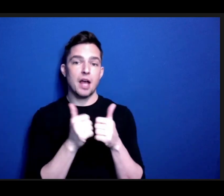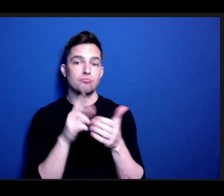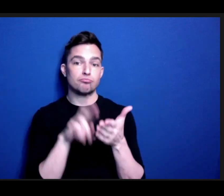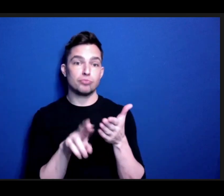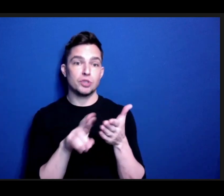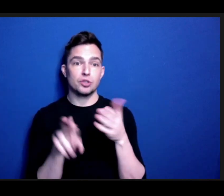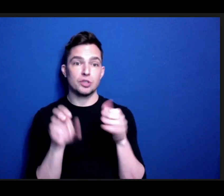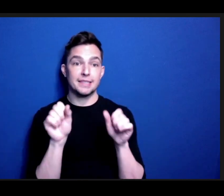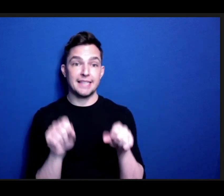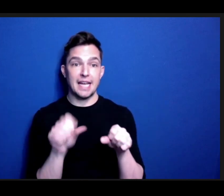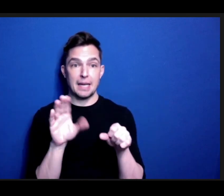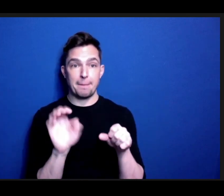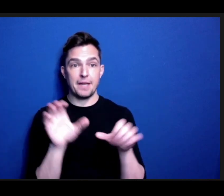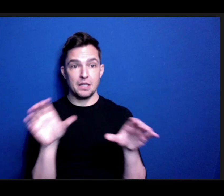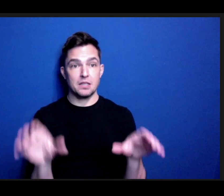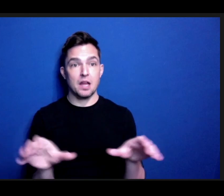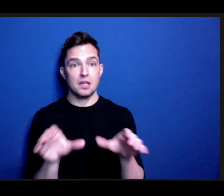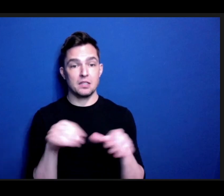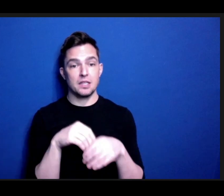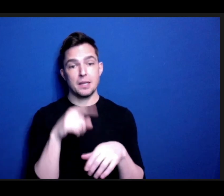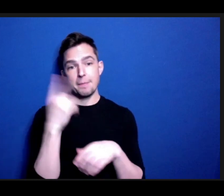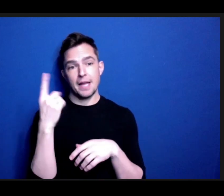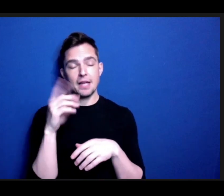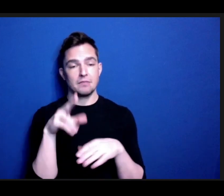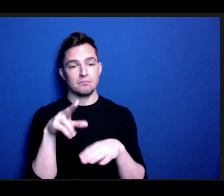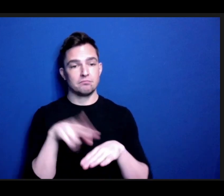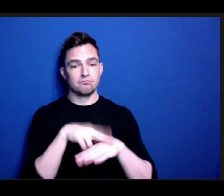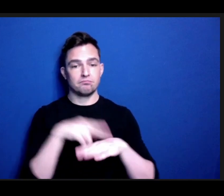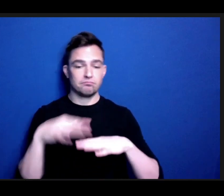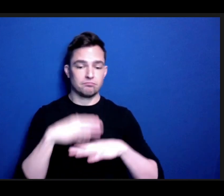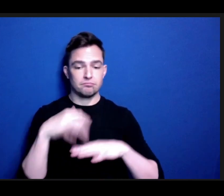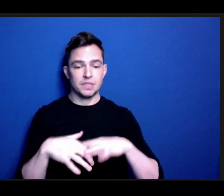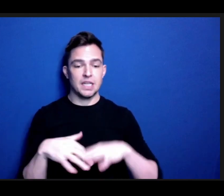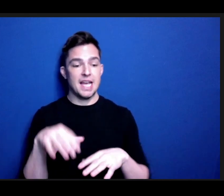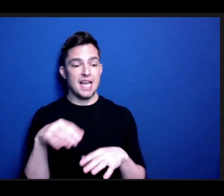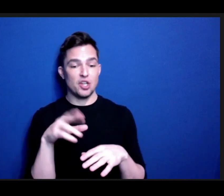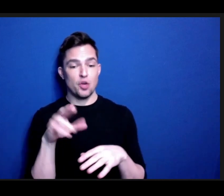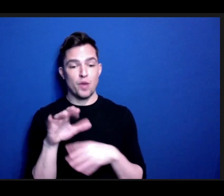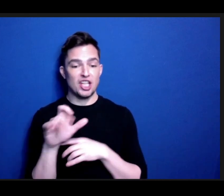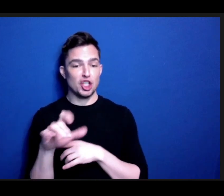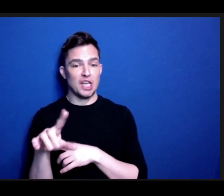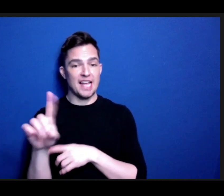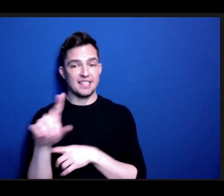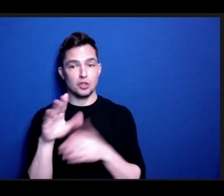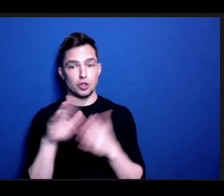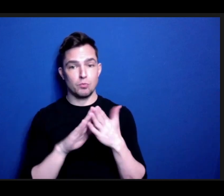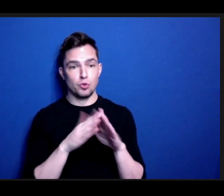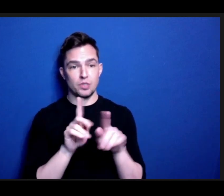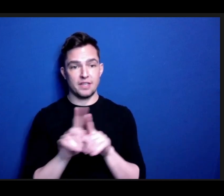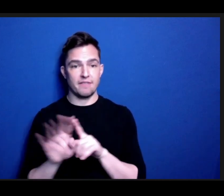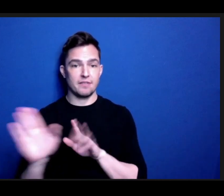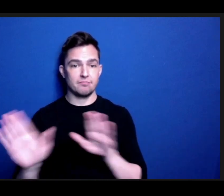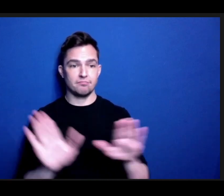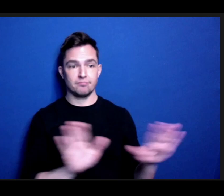in black, Indigenous and racialised communities differently. And just sort of like as a final